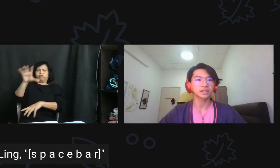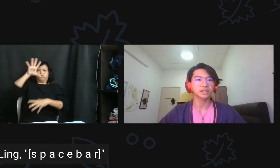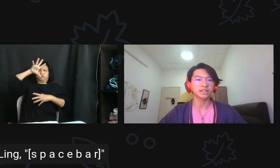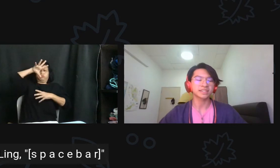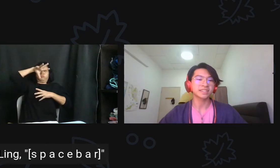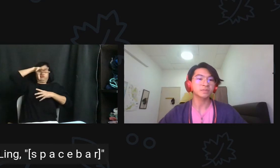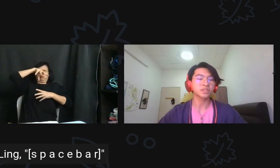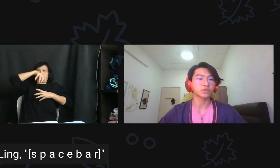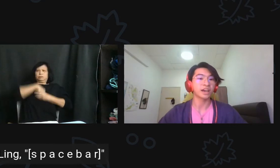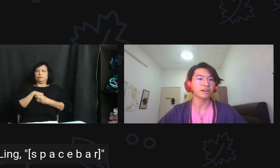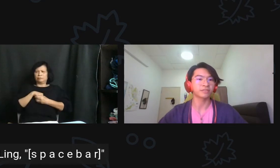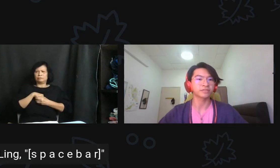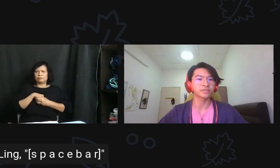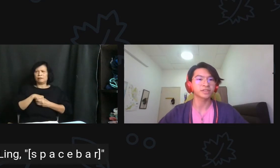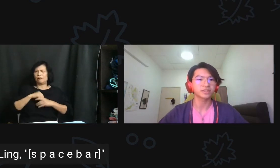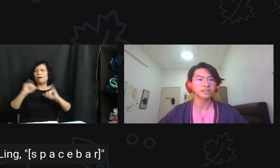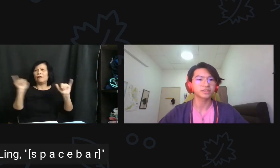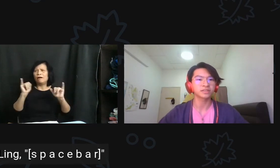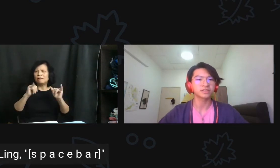It seems to laugh: